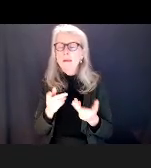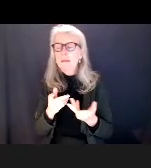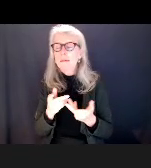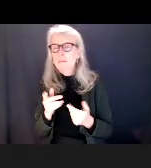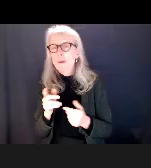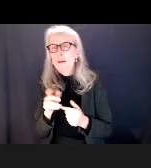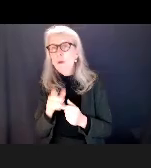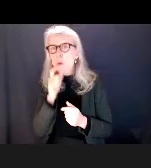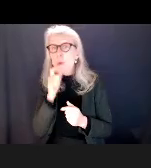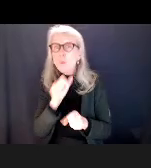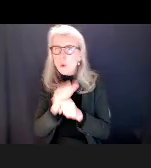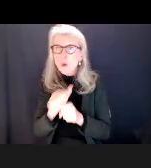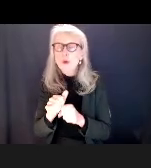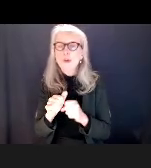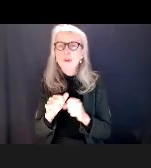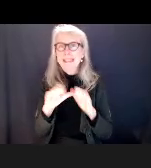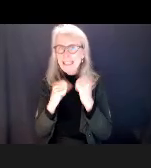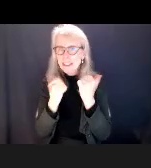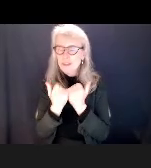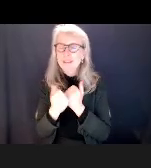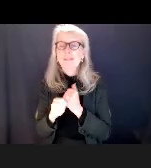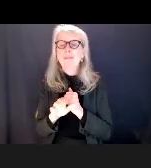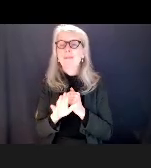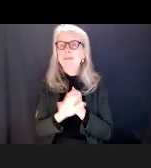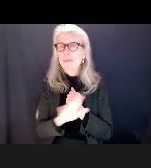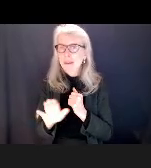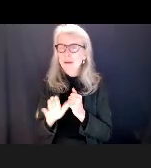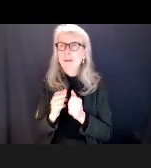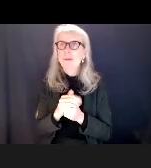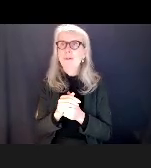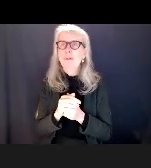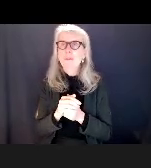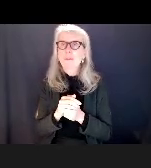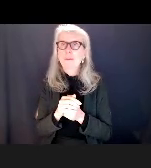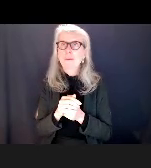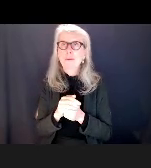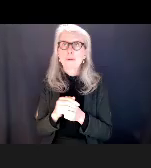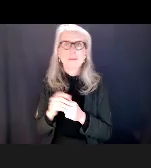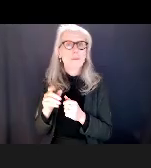employed at an agency that has a vested interest in the previous funding model,